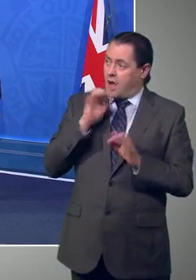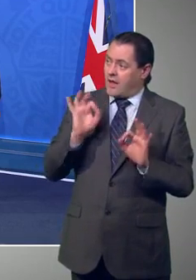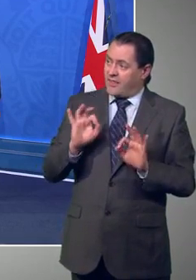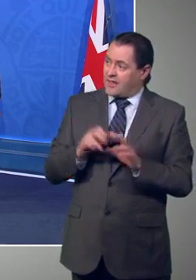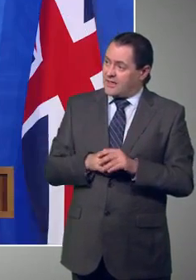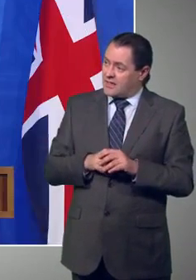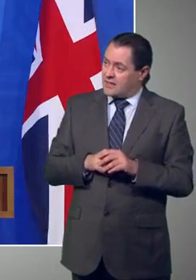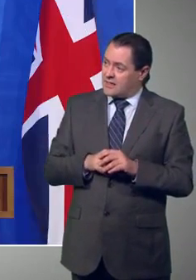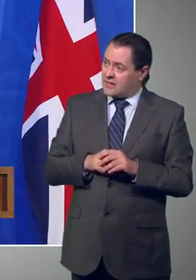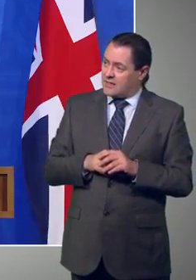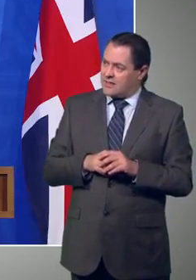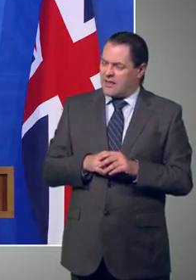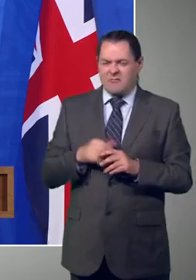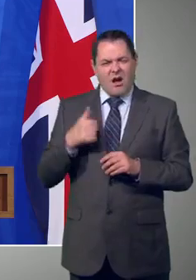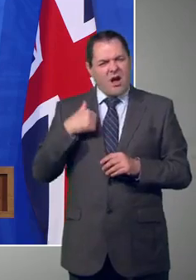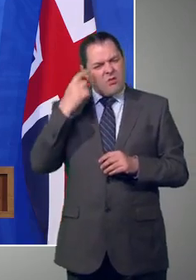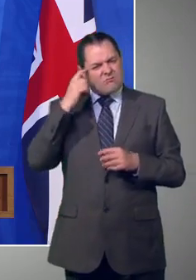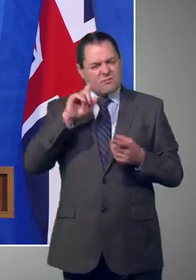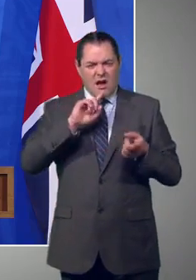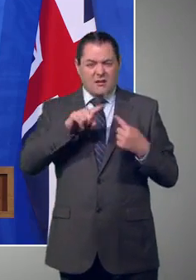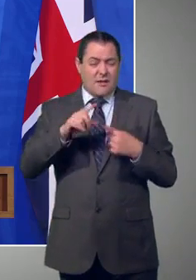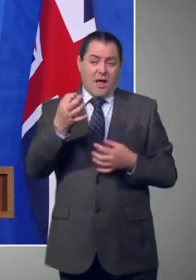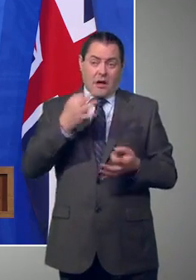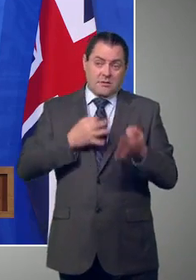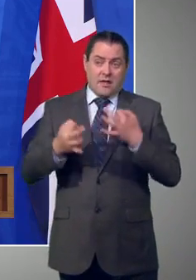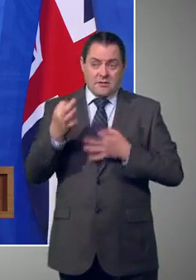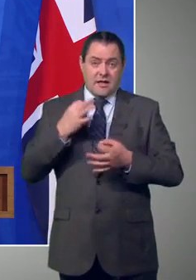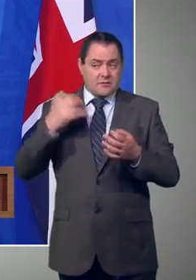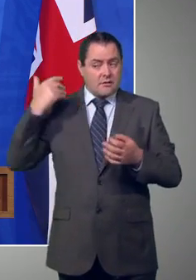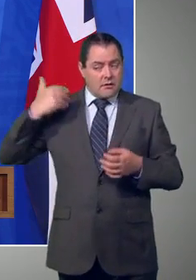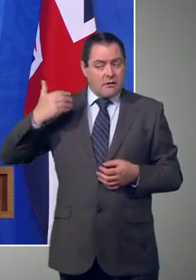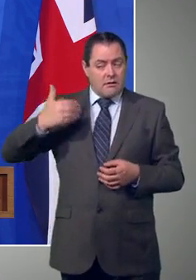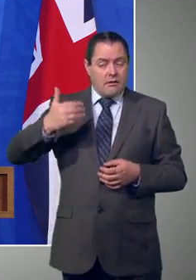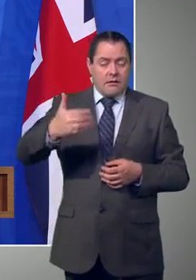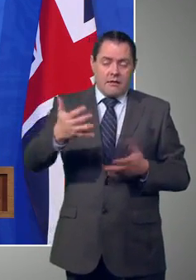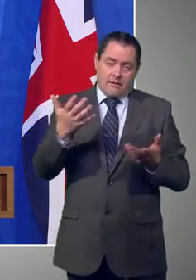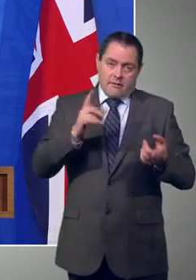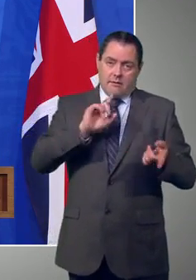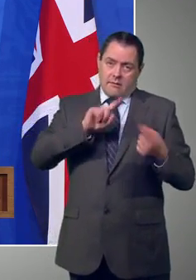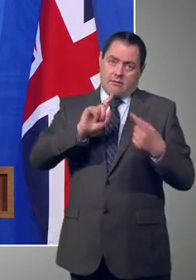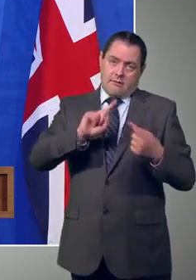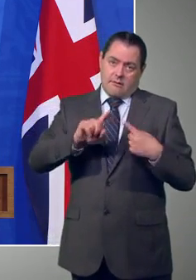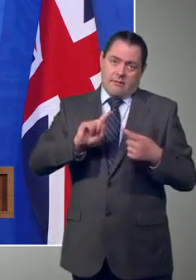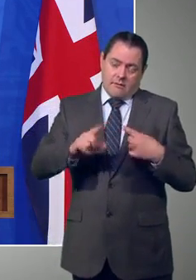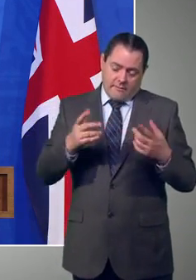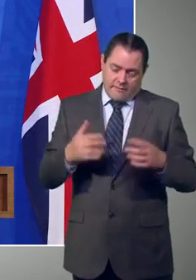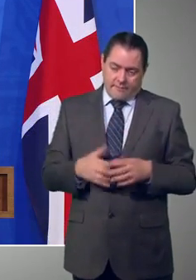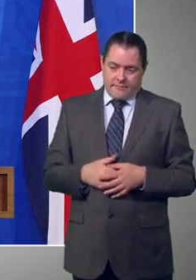answered this question many times on that because we didn't